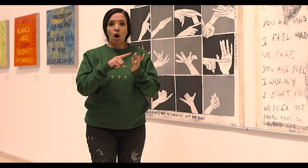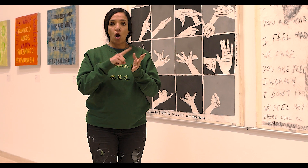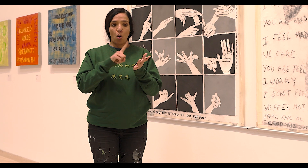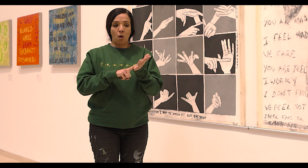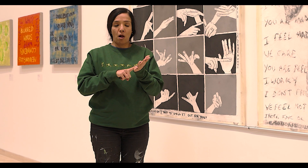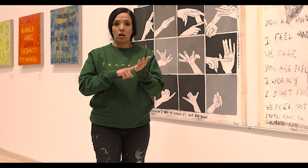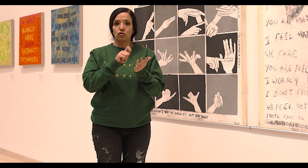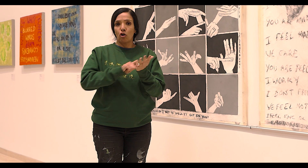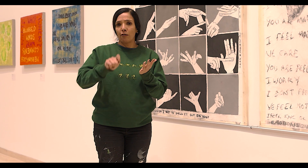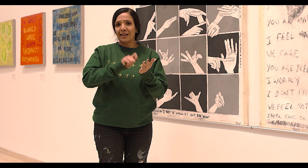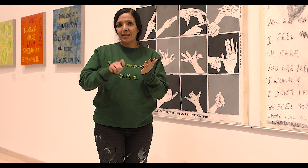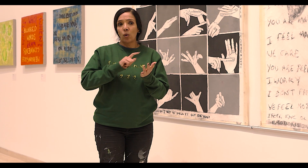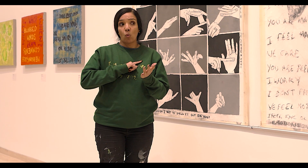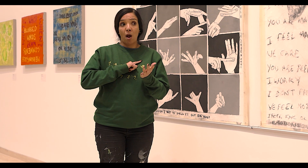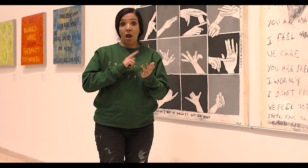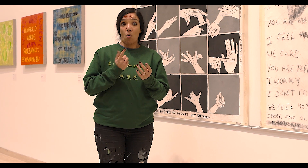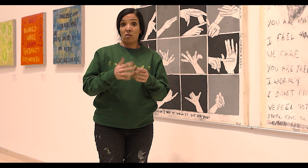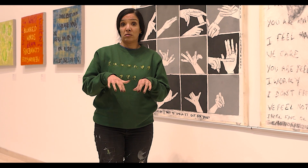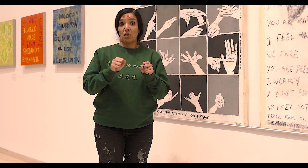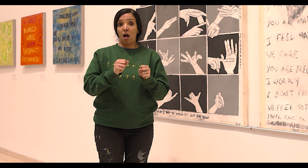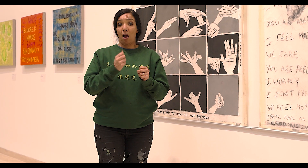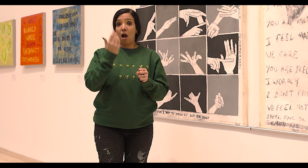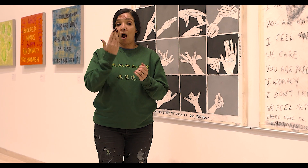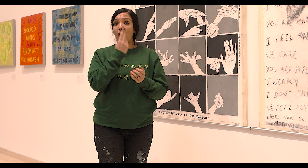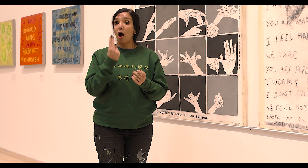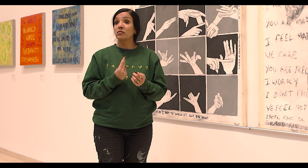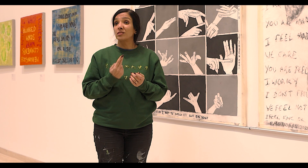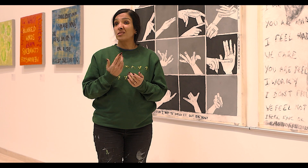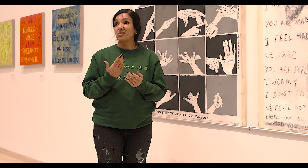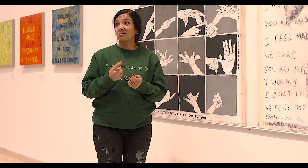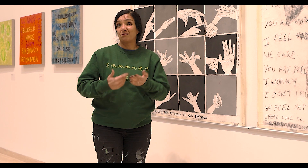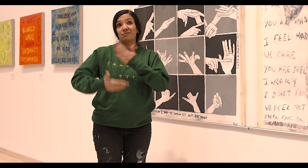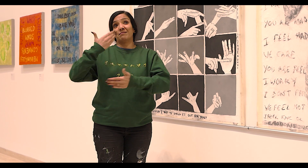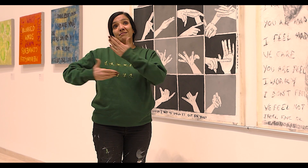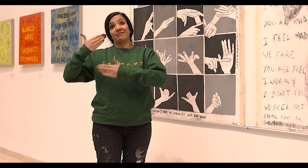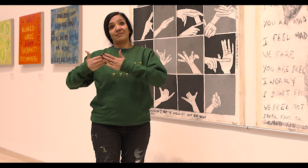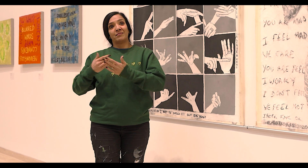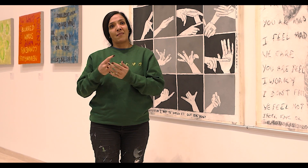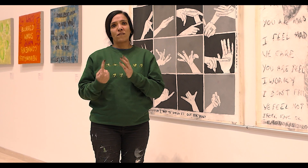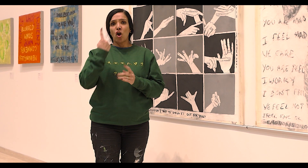The reason I decided to use charcoal is because when I started as an artist